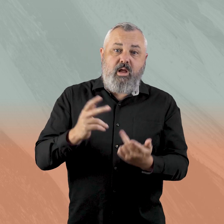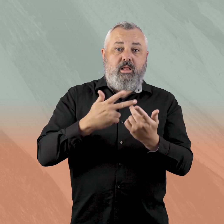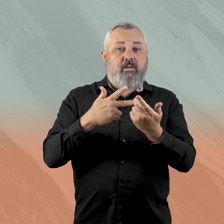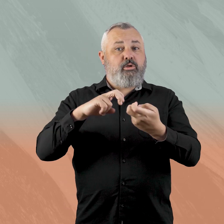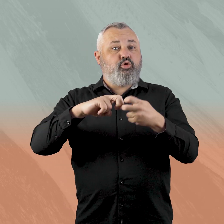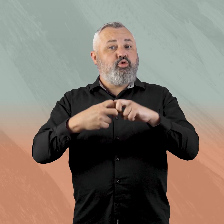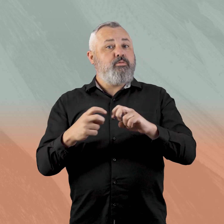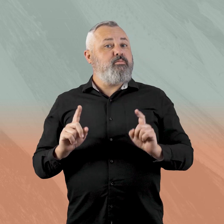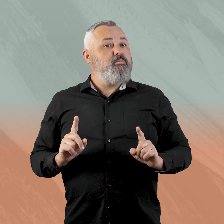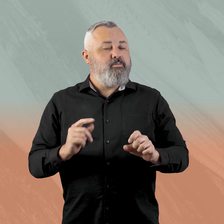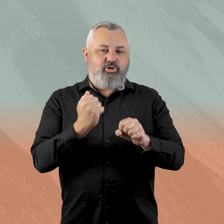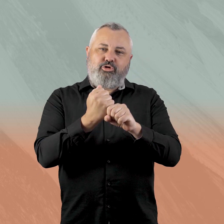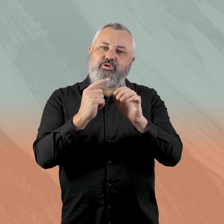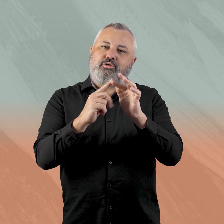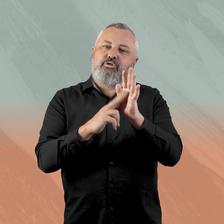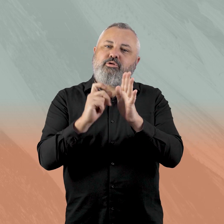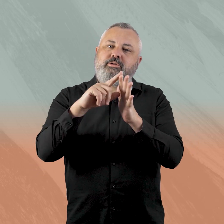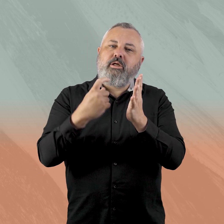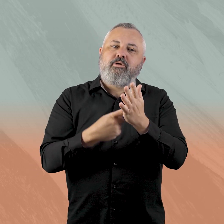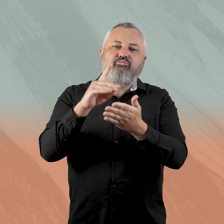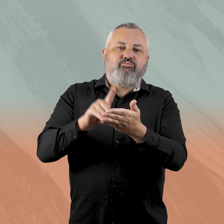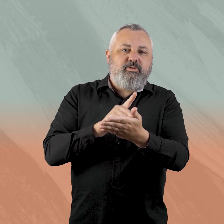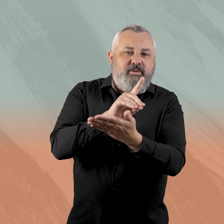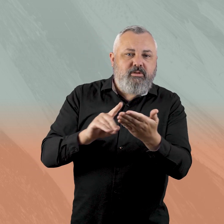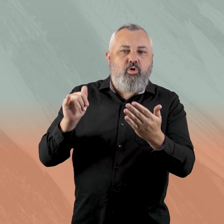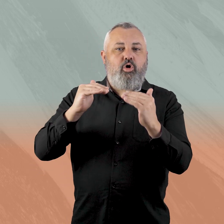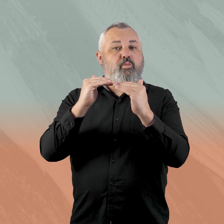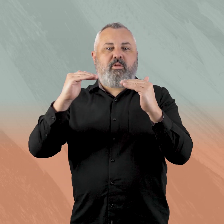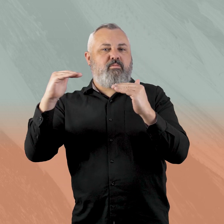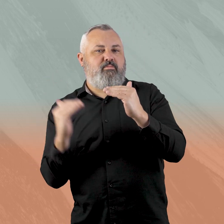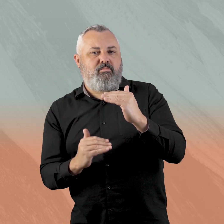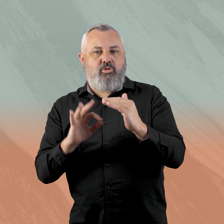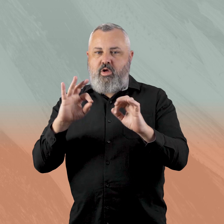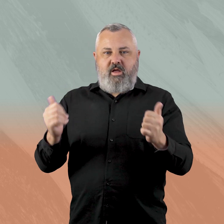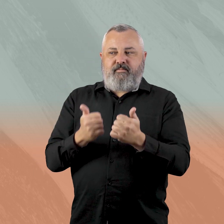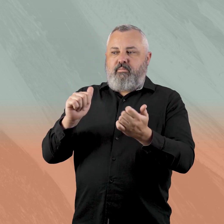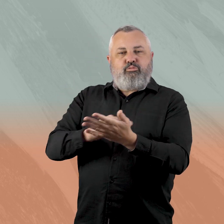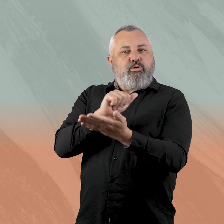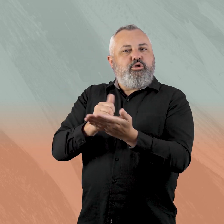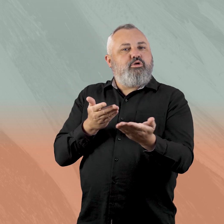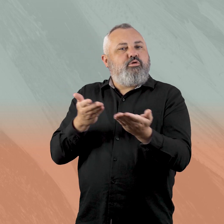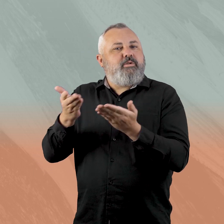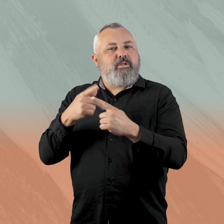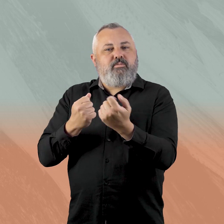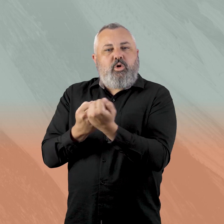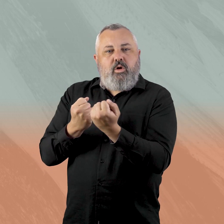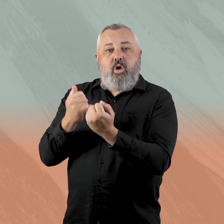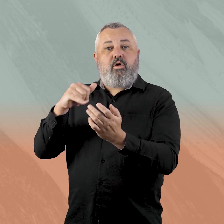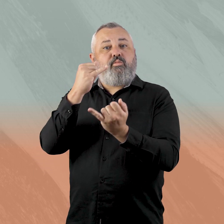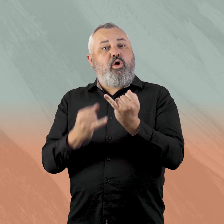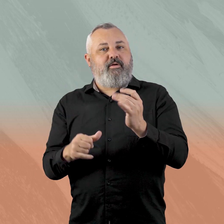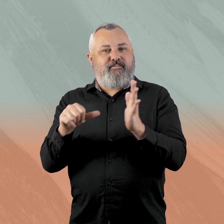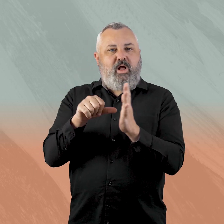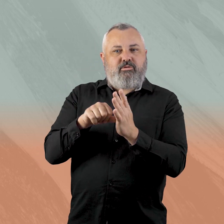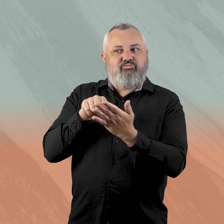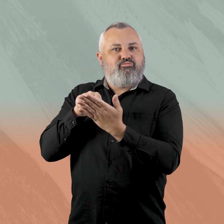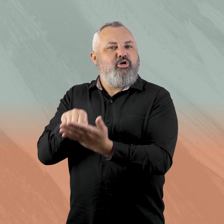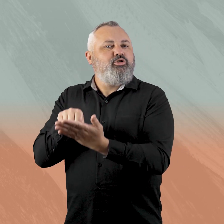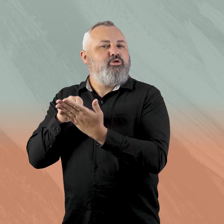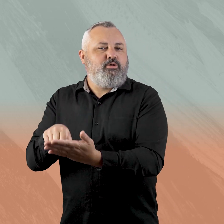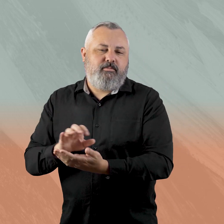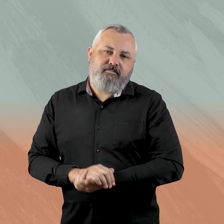These include gender discrimination and inequality, lack of appropriate services and supports, or heightened financial pressures.